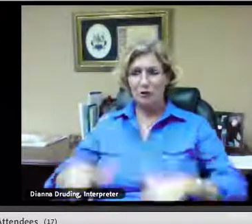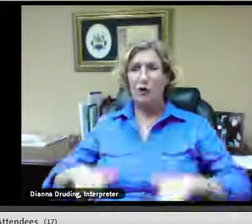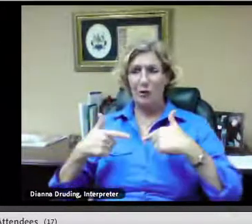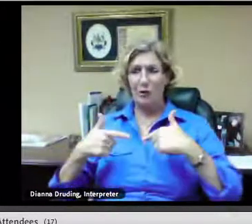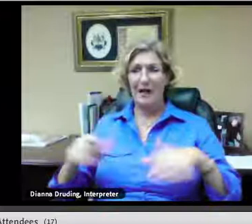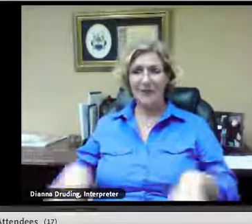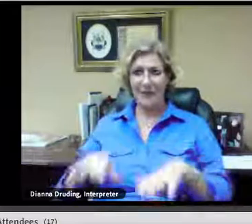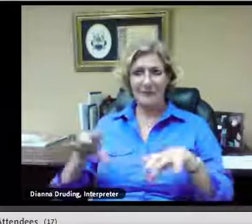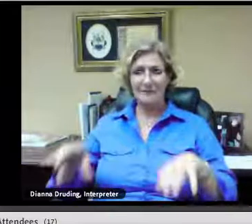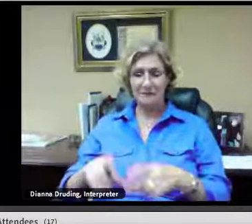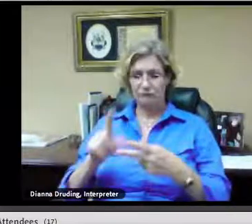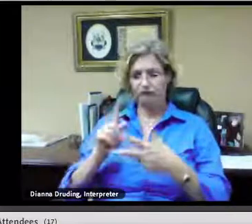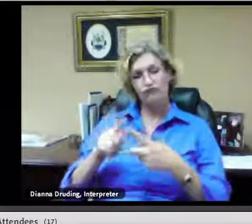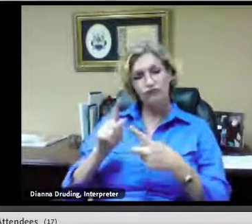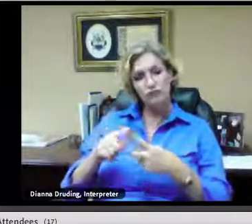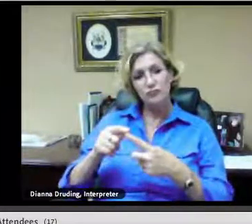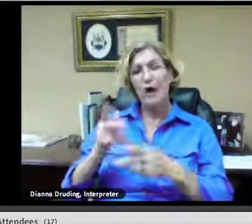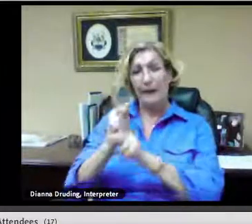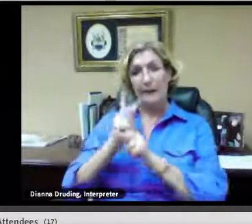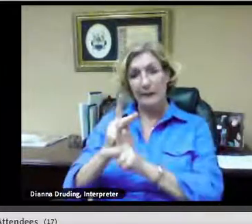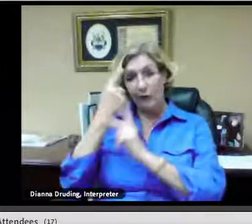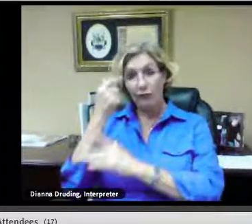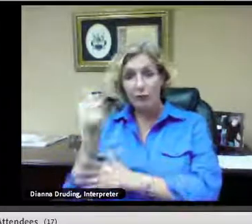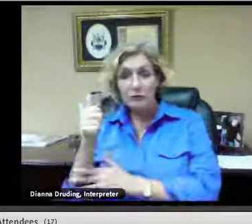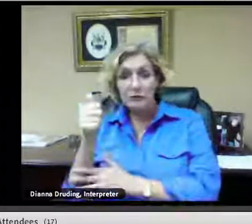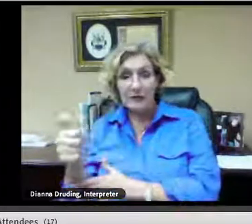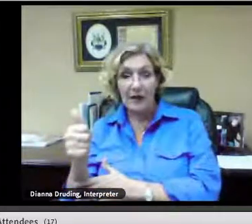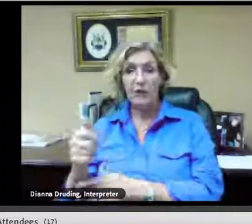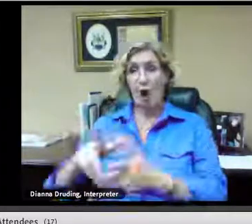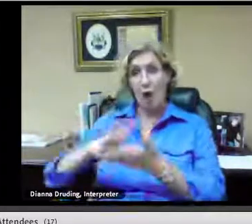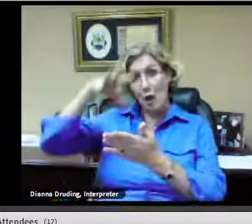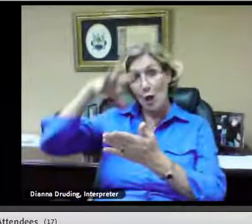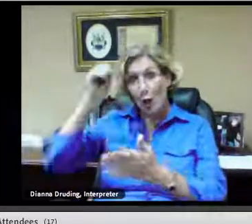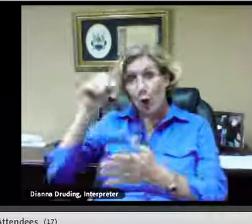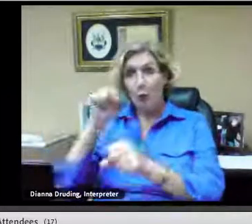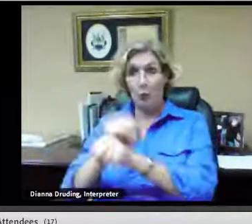walk, see, hear, speak, breathe,